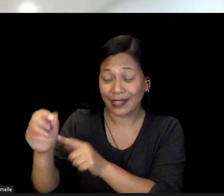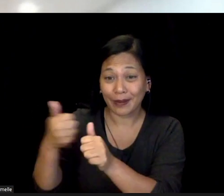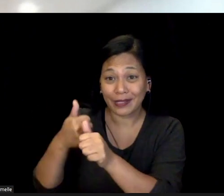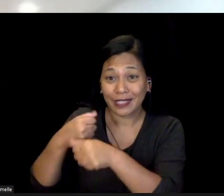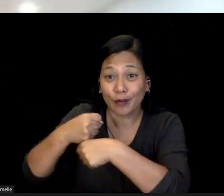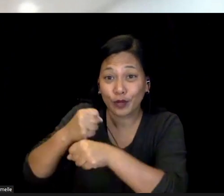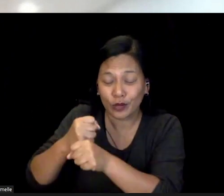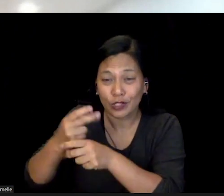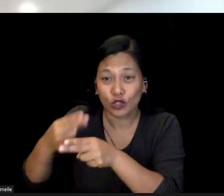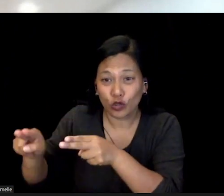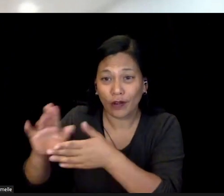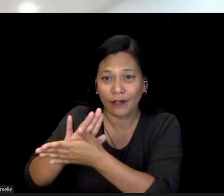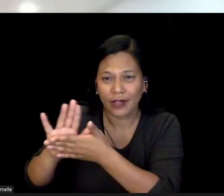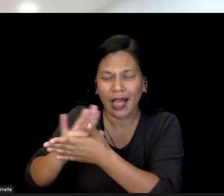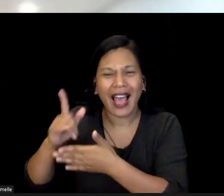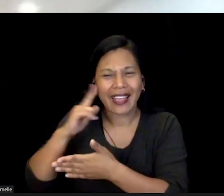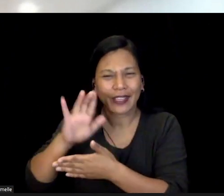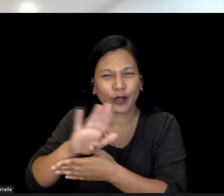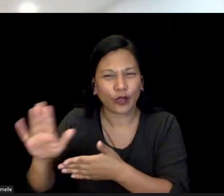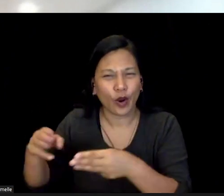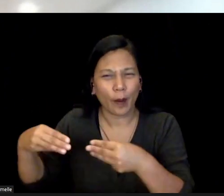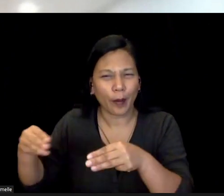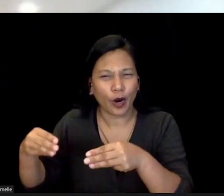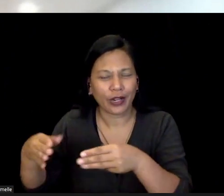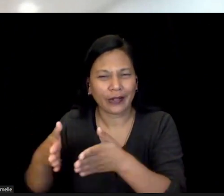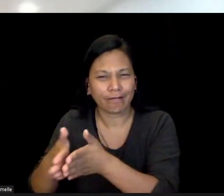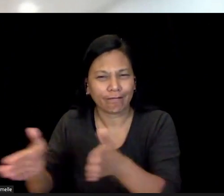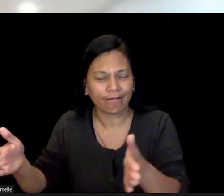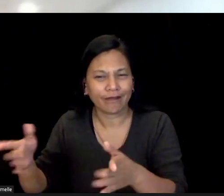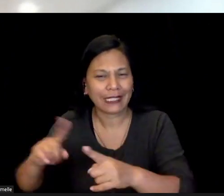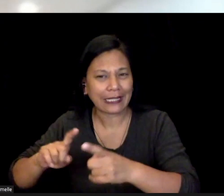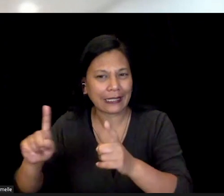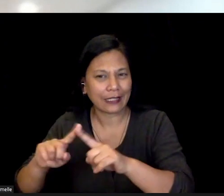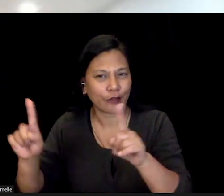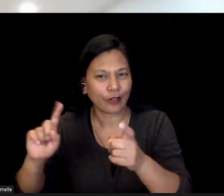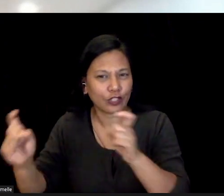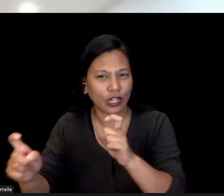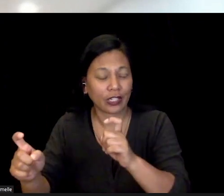It could still happen, but I think that market has changed in the broadcasting landscape a little bit, but again, we